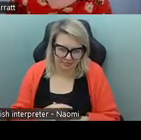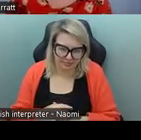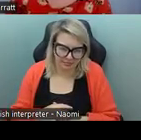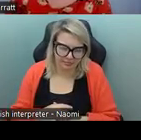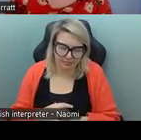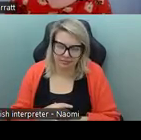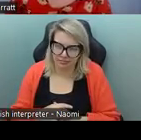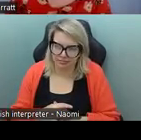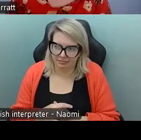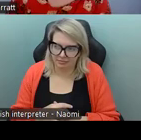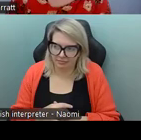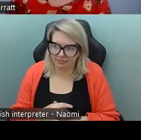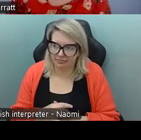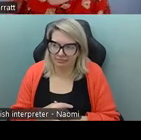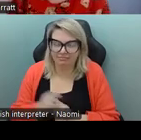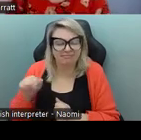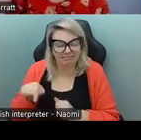Lots of people saying hello in the chat, which is great.